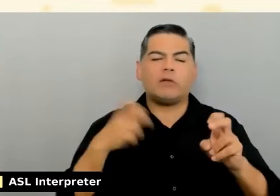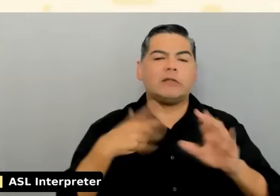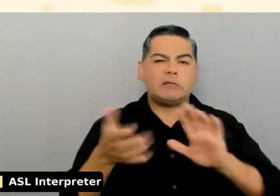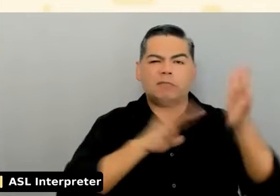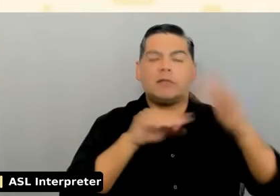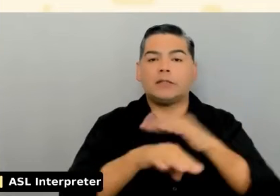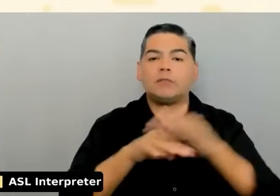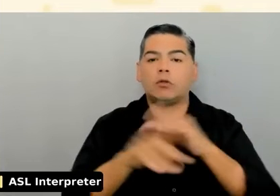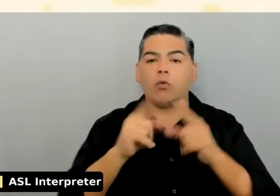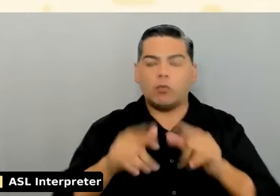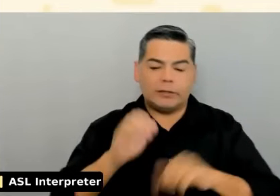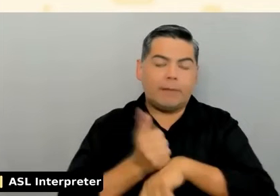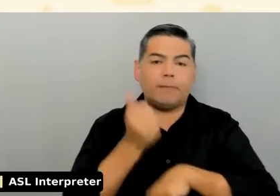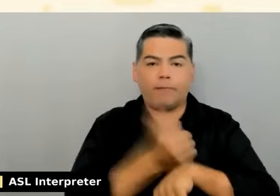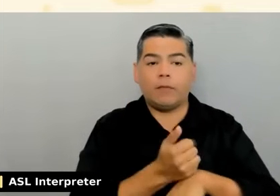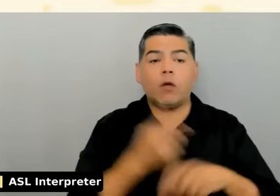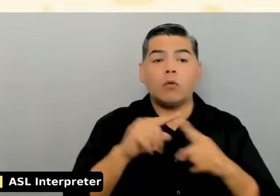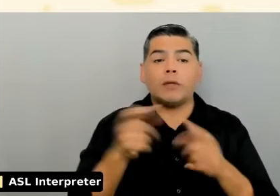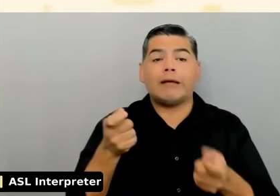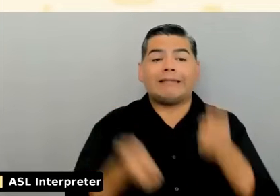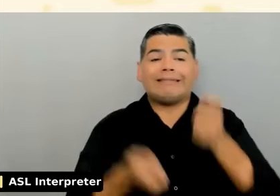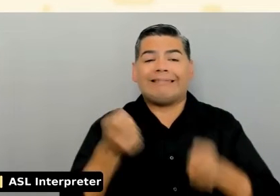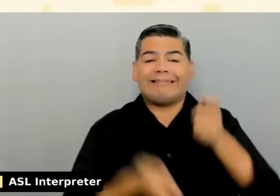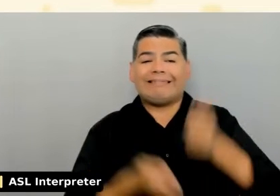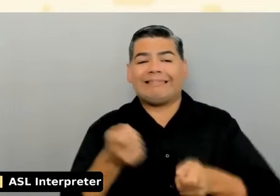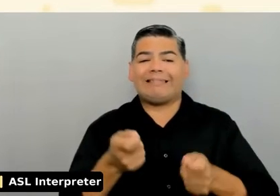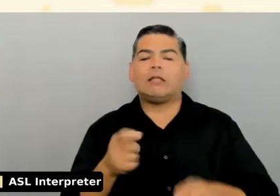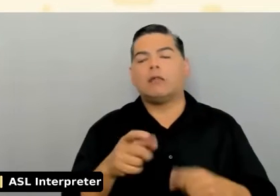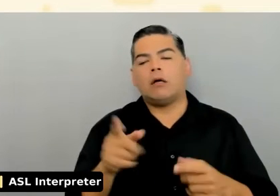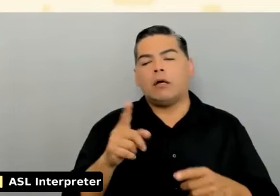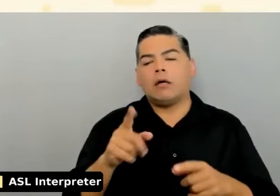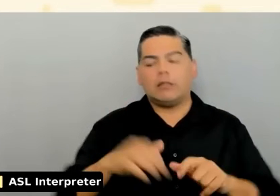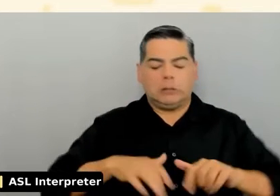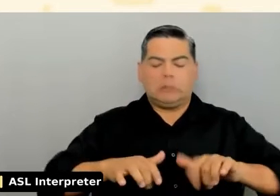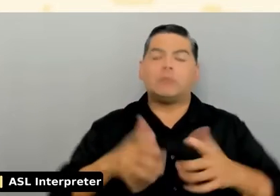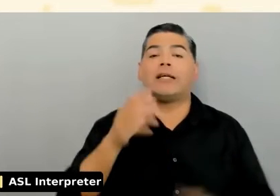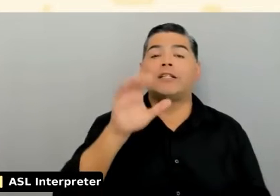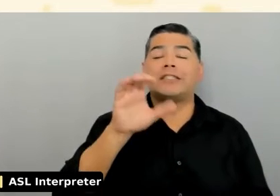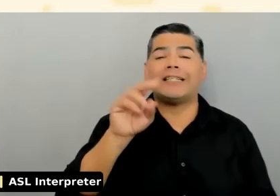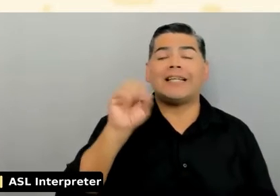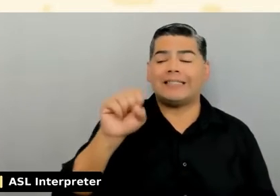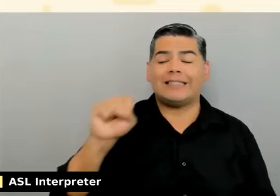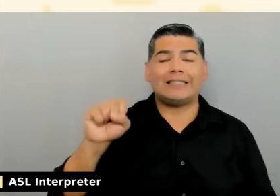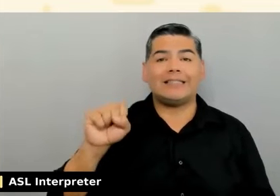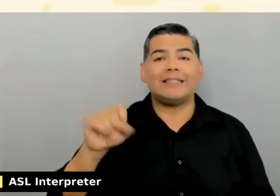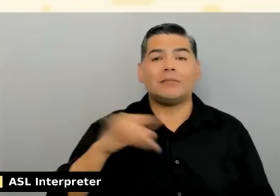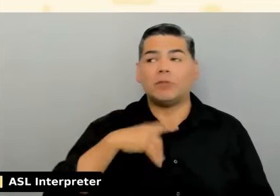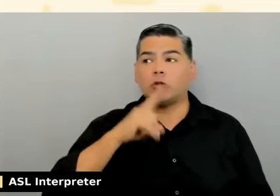When we adjust our layouts using CSS to make sure the code is correct